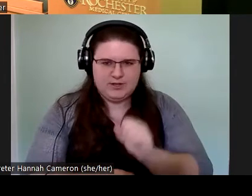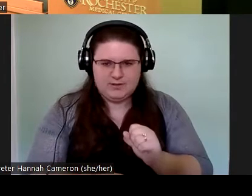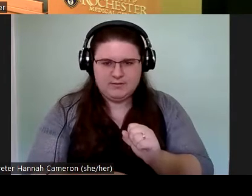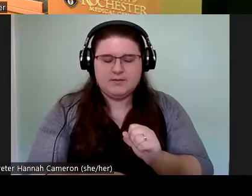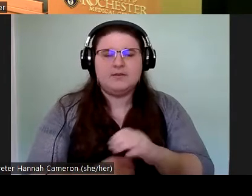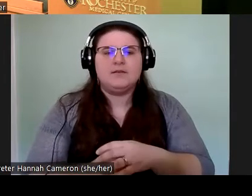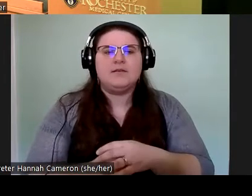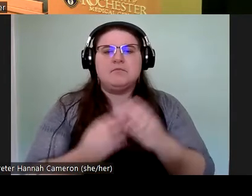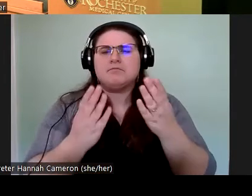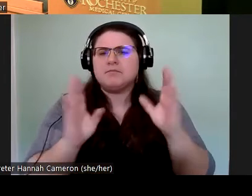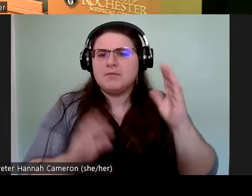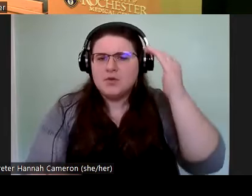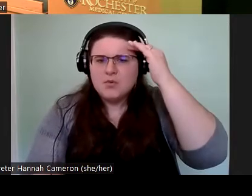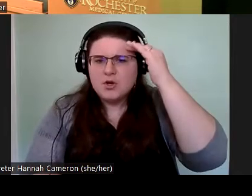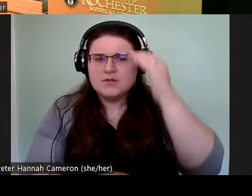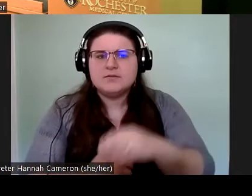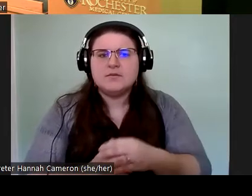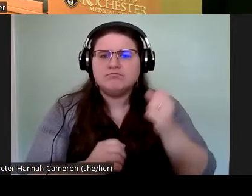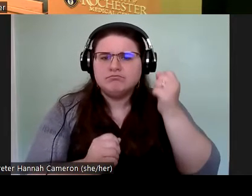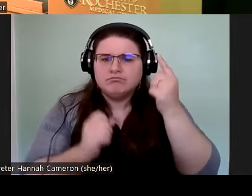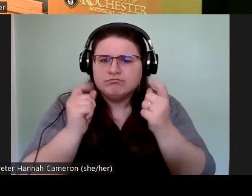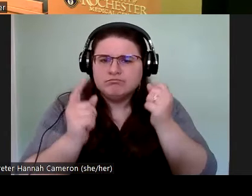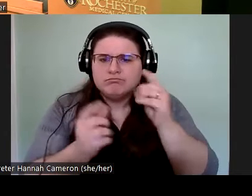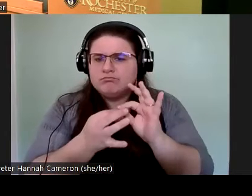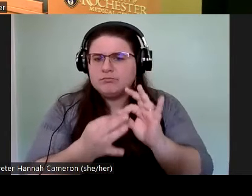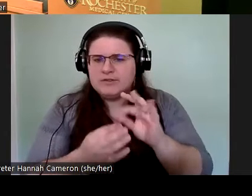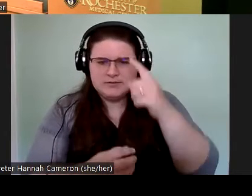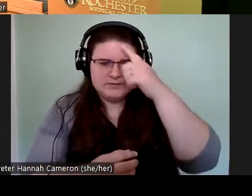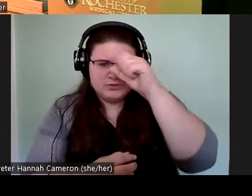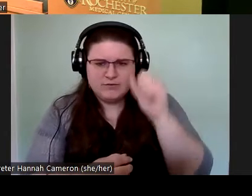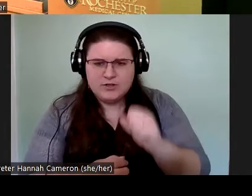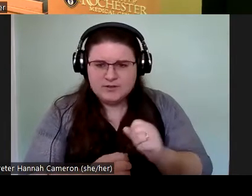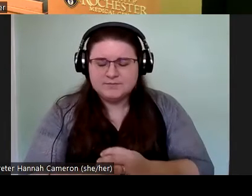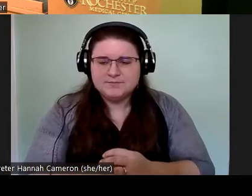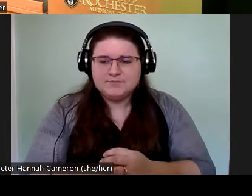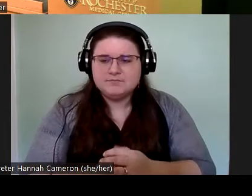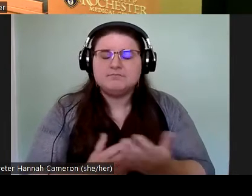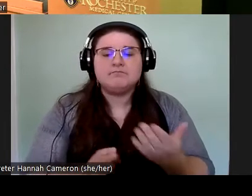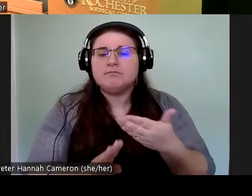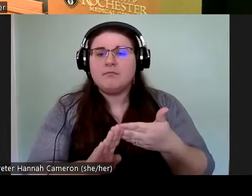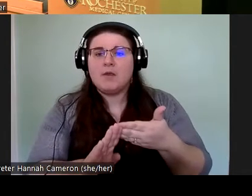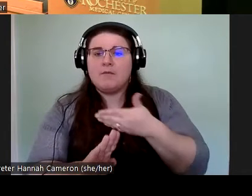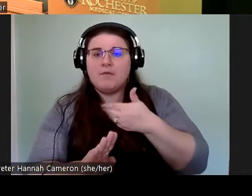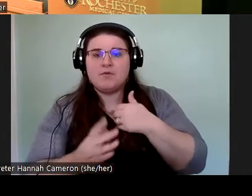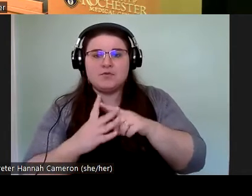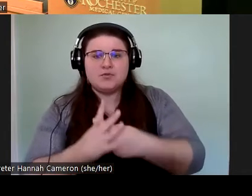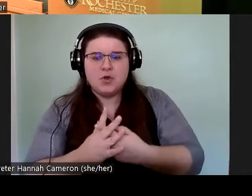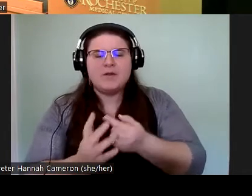understanding about schizophrenia now before we begin just a couple of housekeeping items first